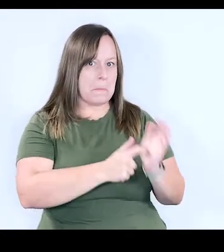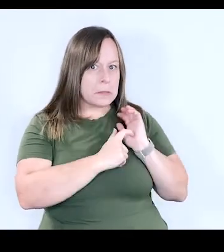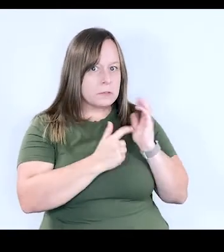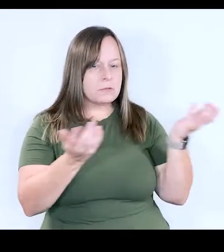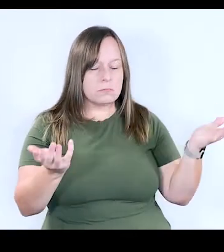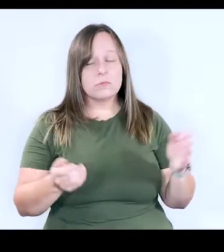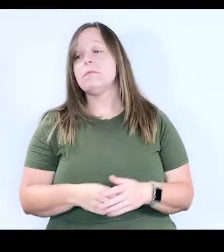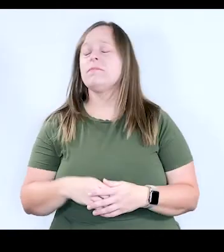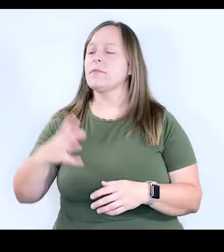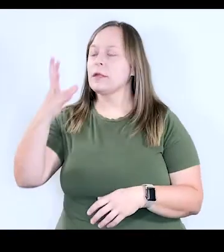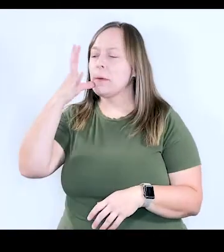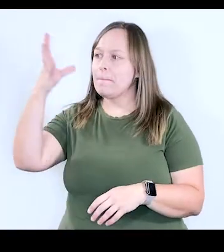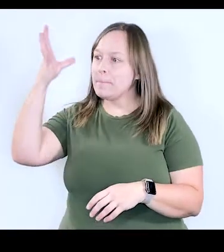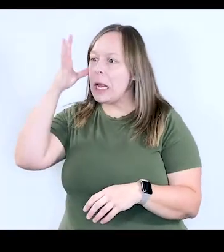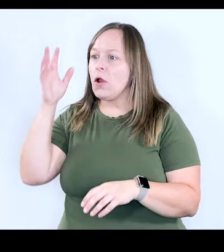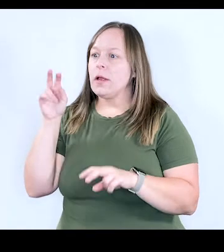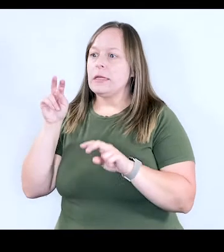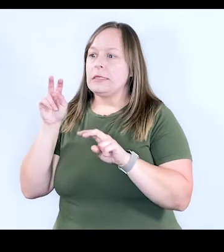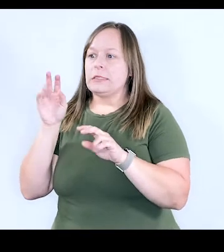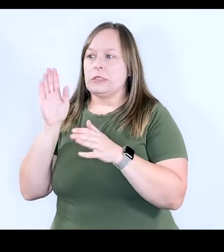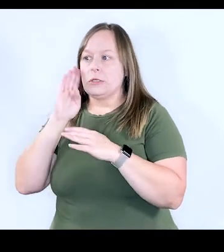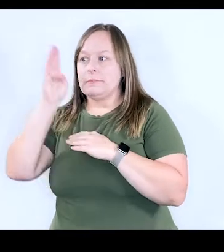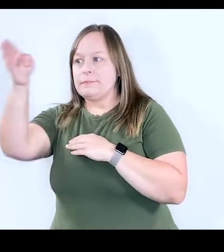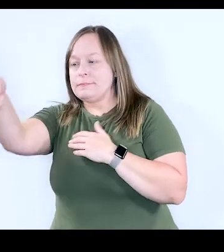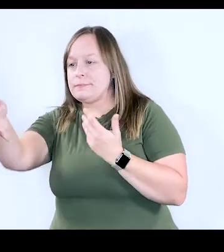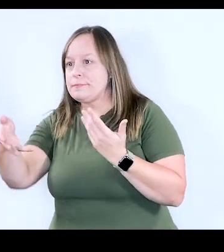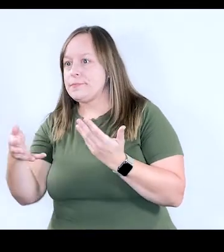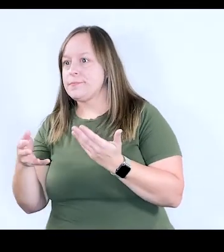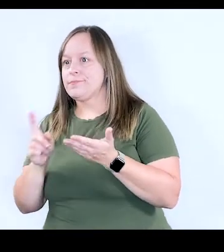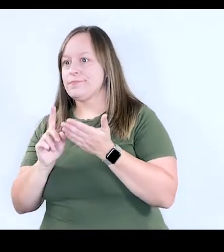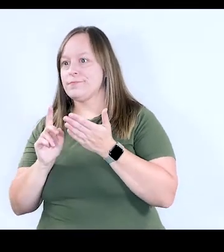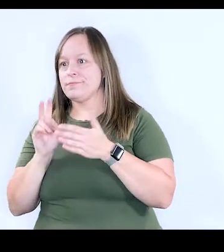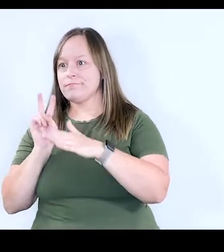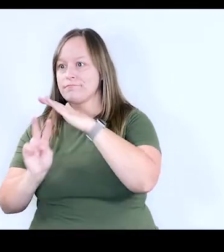And so as parents are looking forward to their school